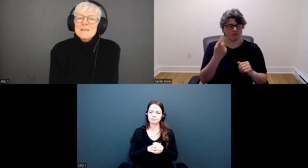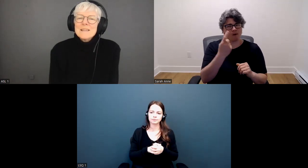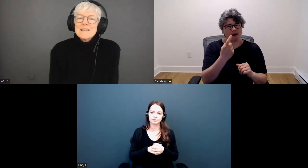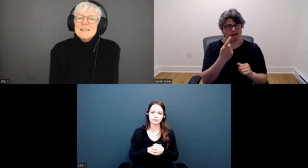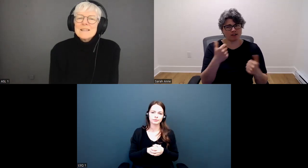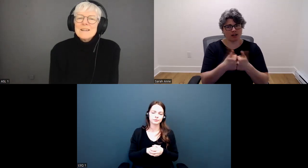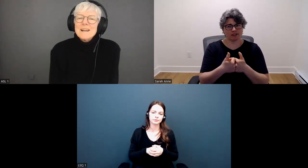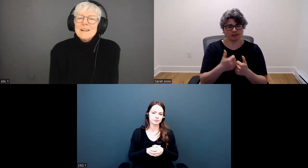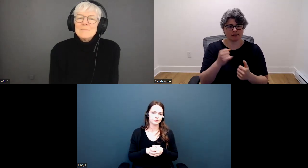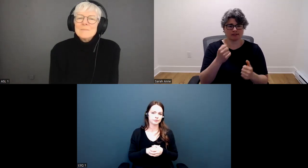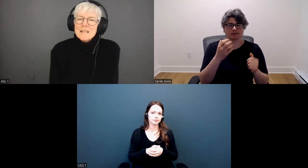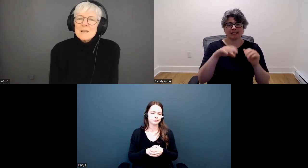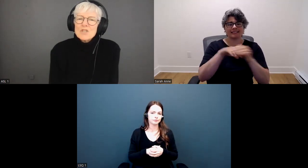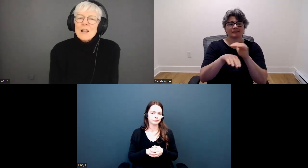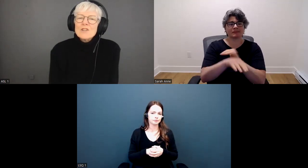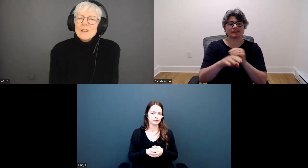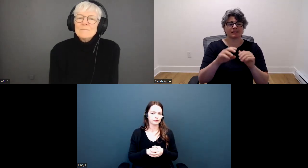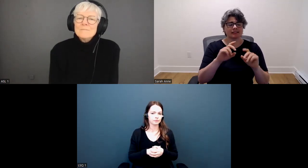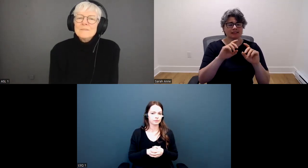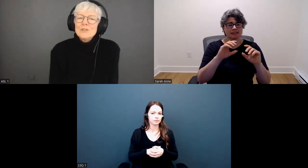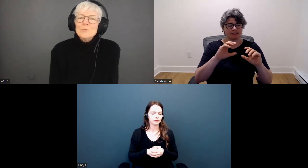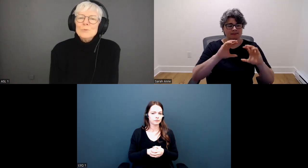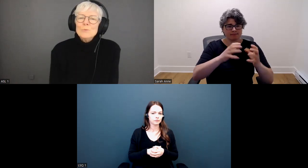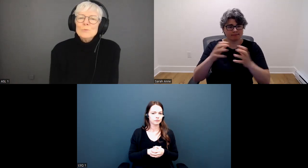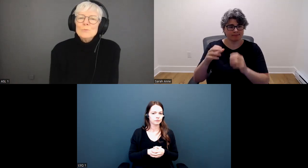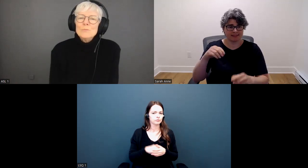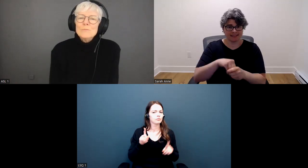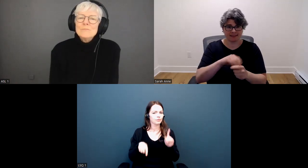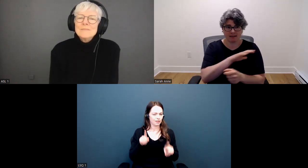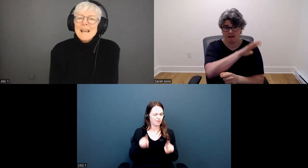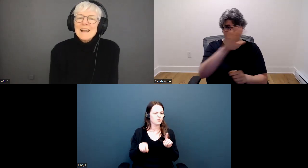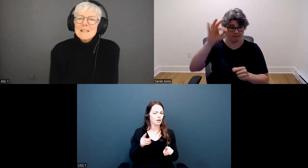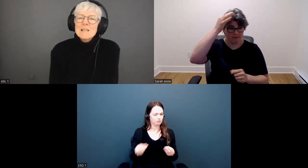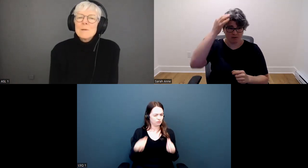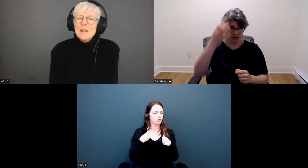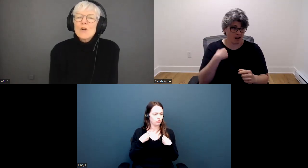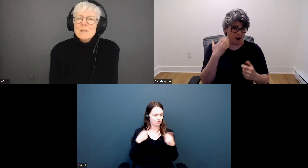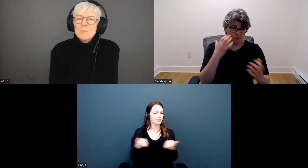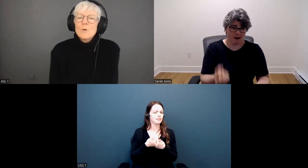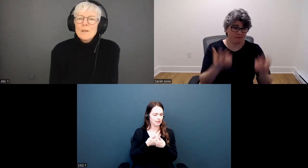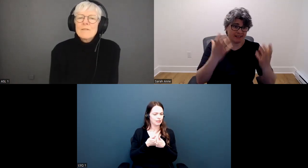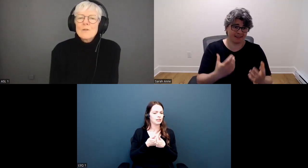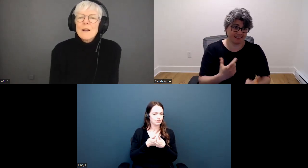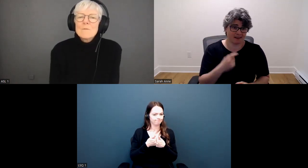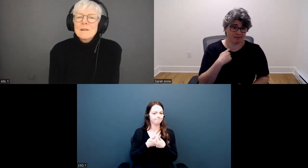sometimes is um it's it's challenging to get accessibility across the board in the federal